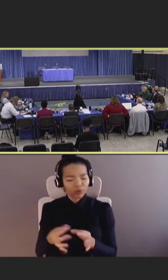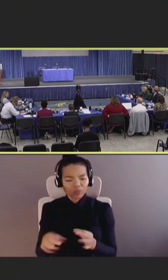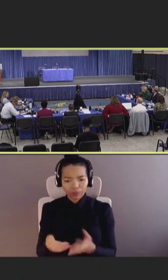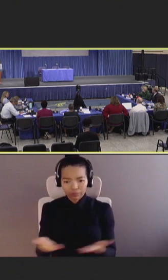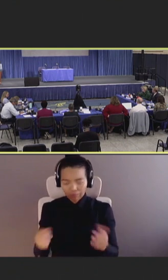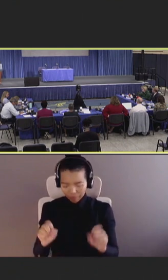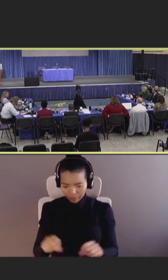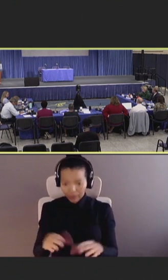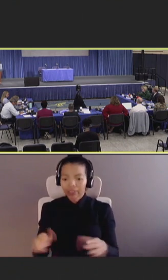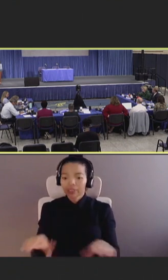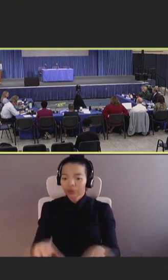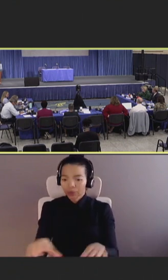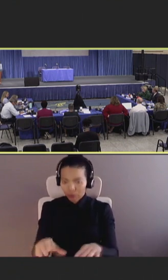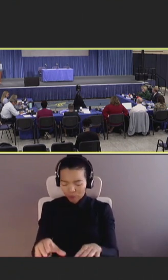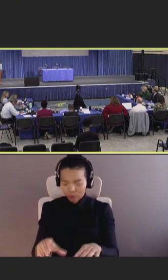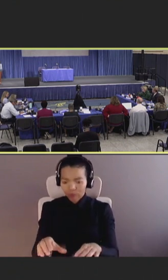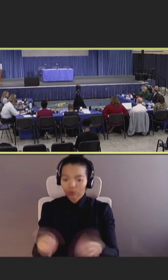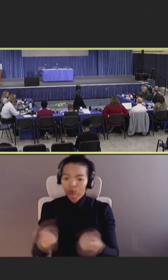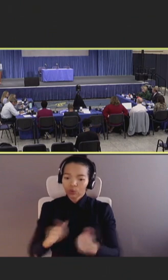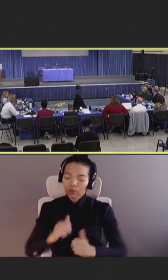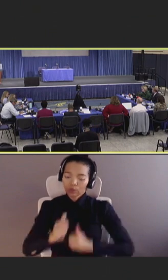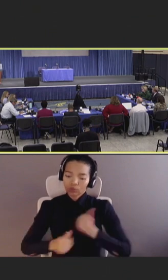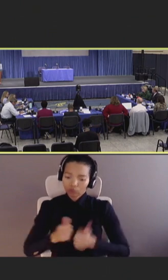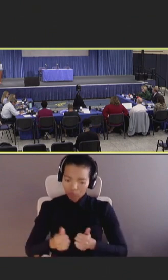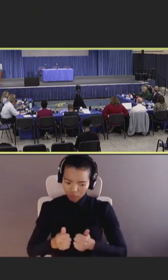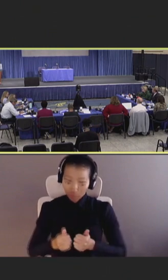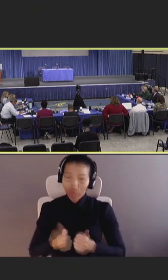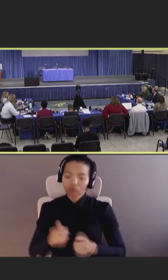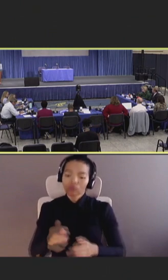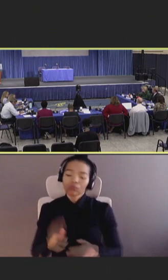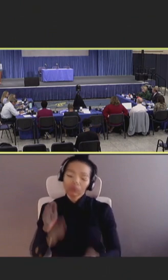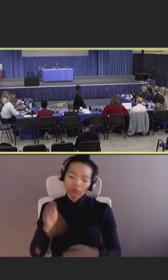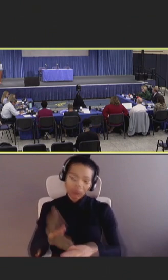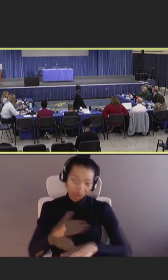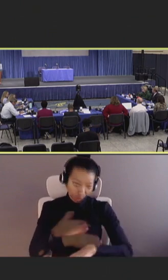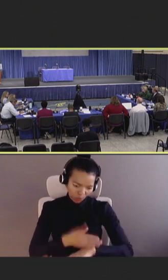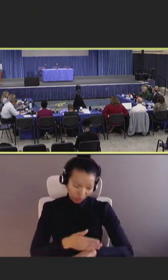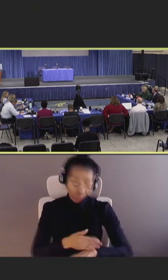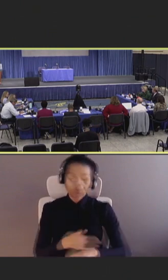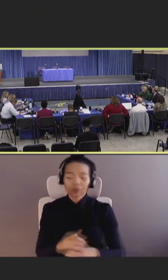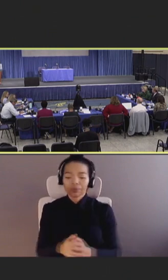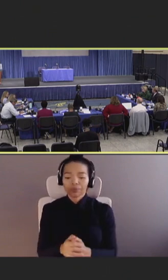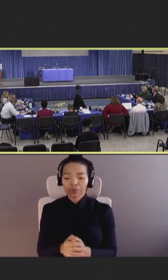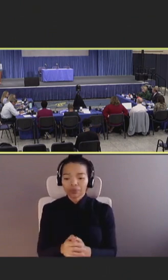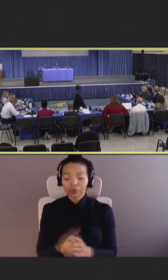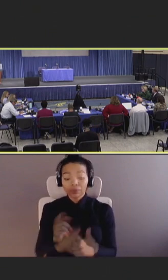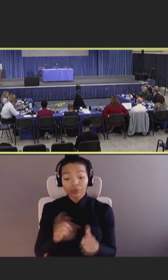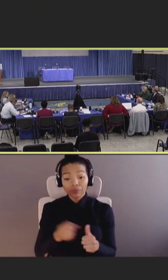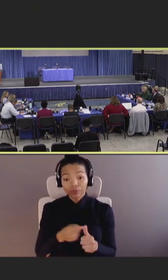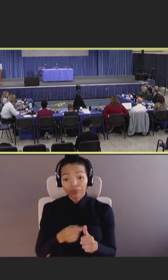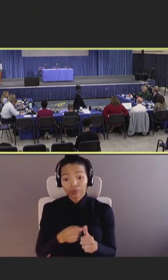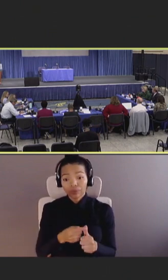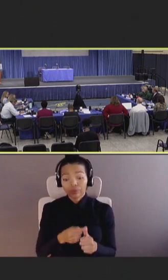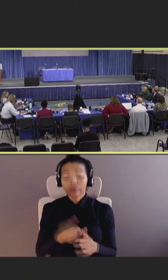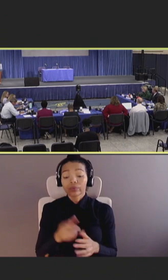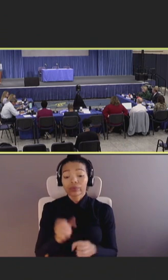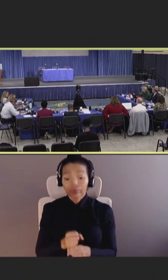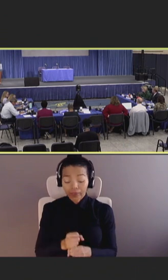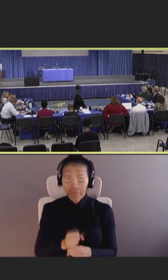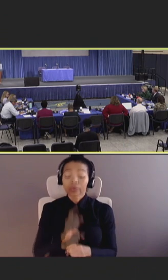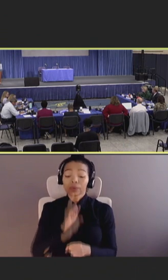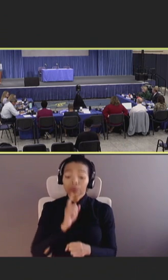can take to proactively help do this. First, start with credible information. There are many places,